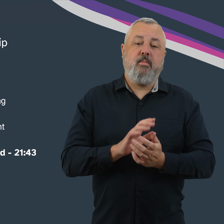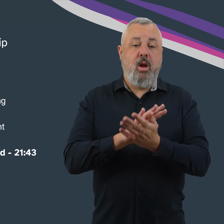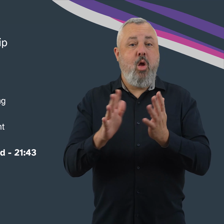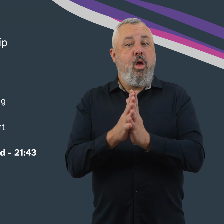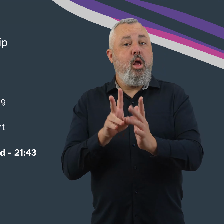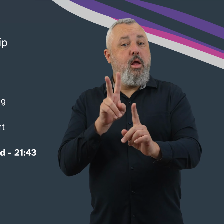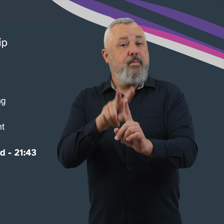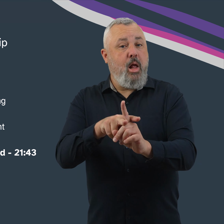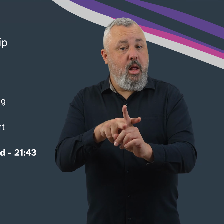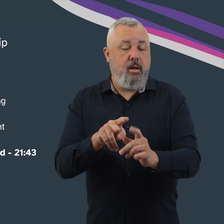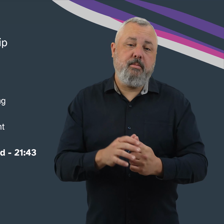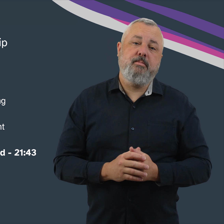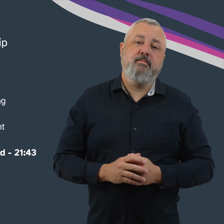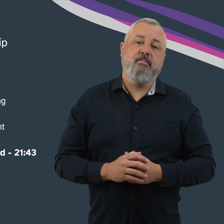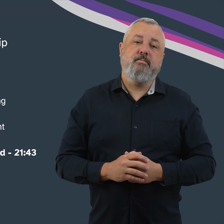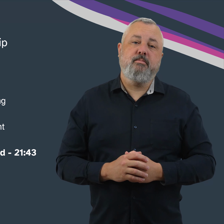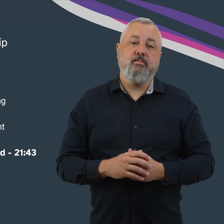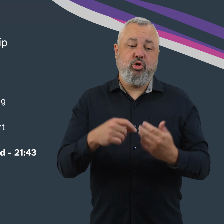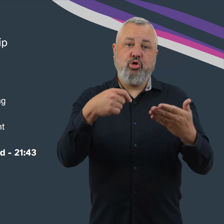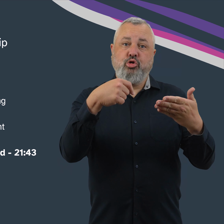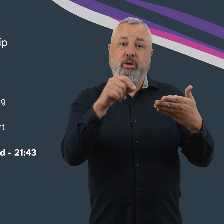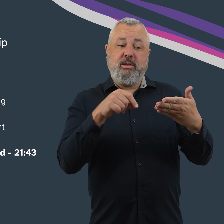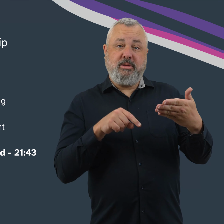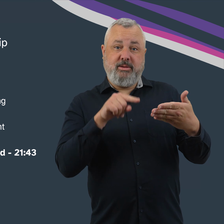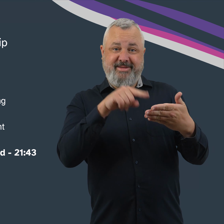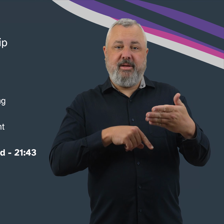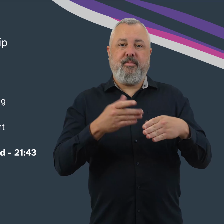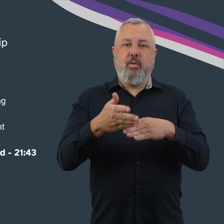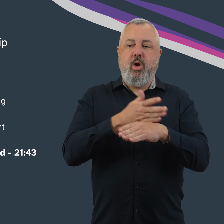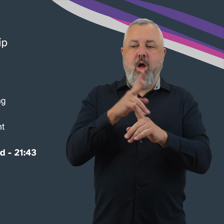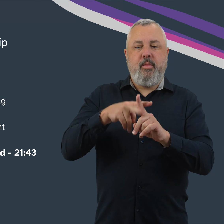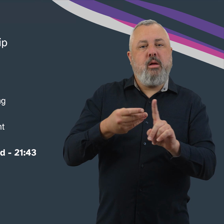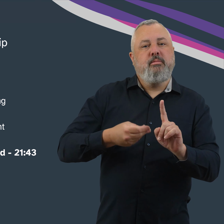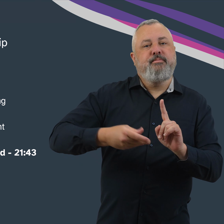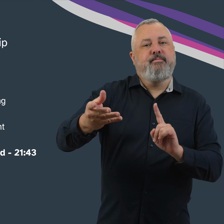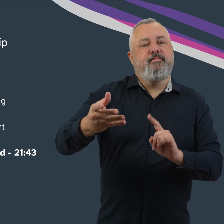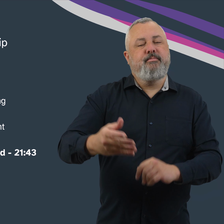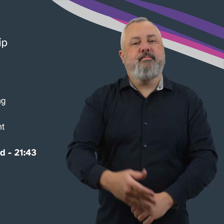How to apply Checklist for applying